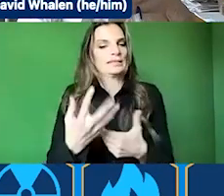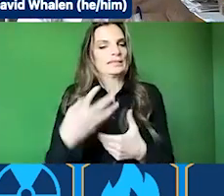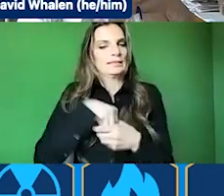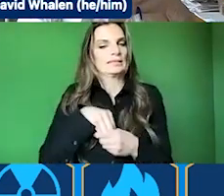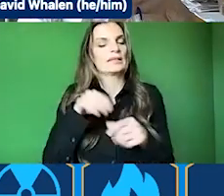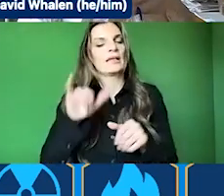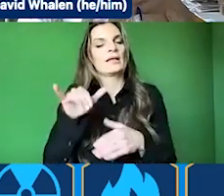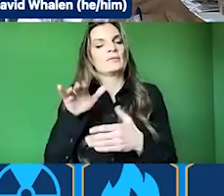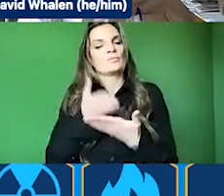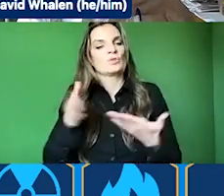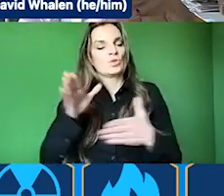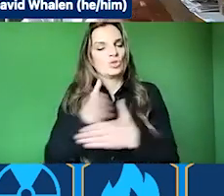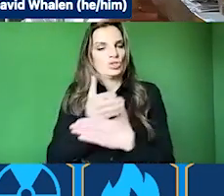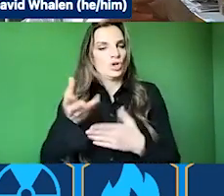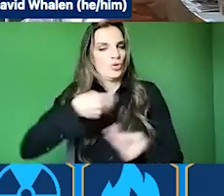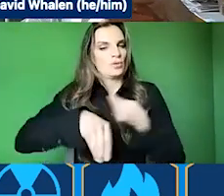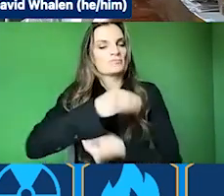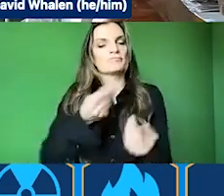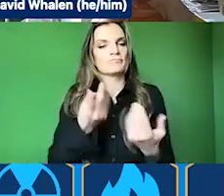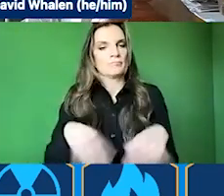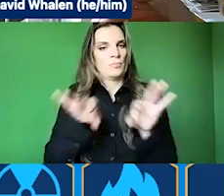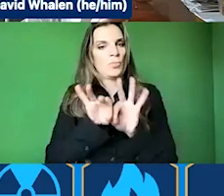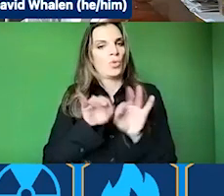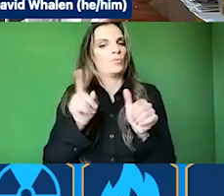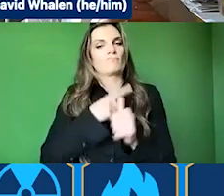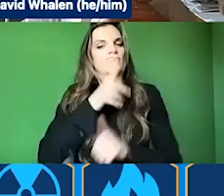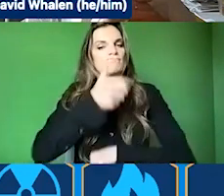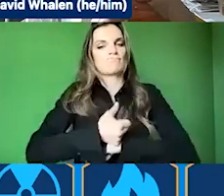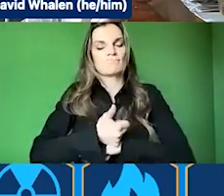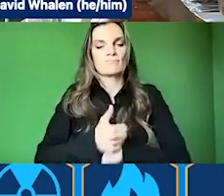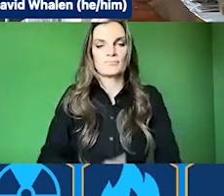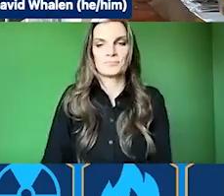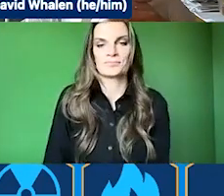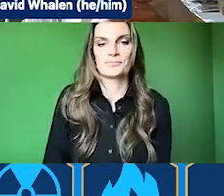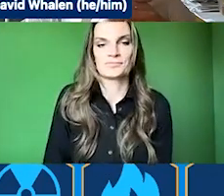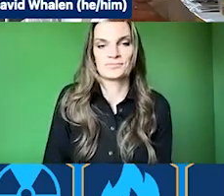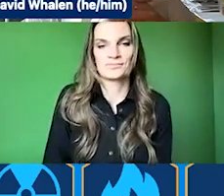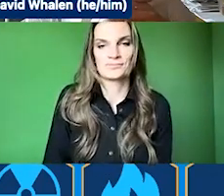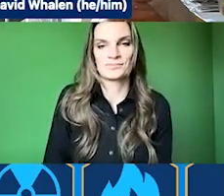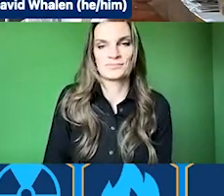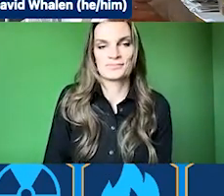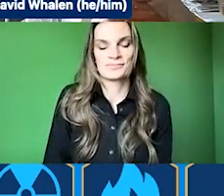help avoid being in the place to begin with where you are making a painful triage decision.